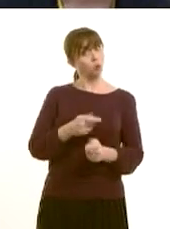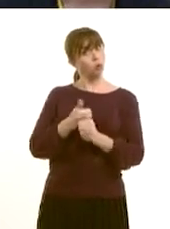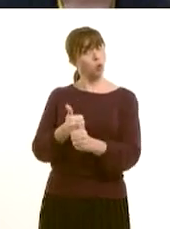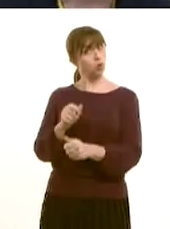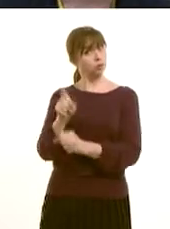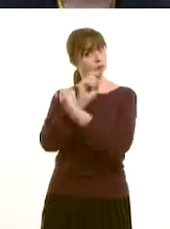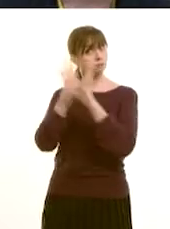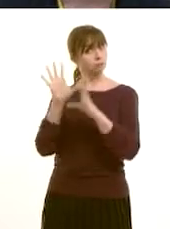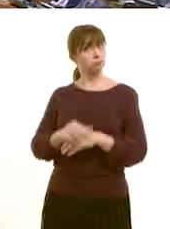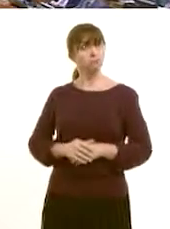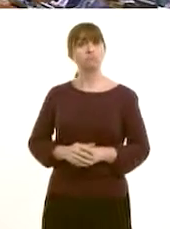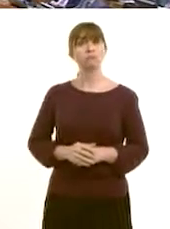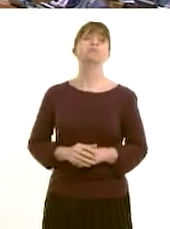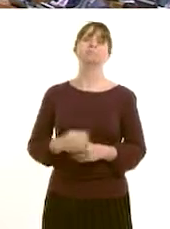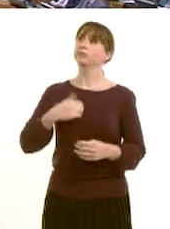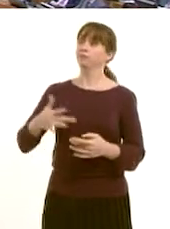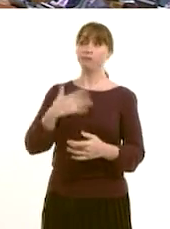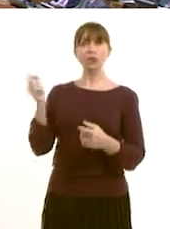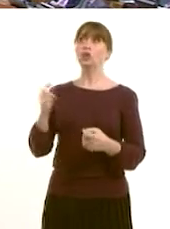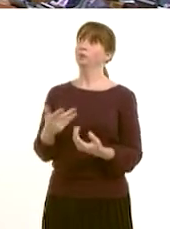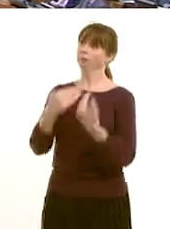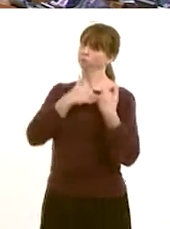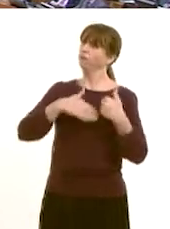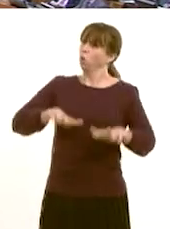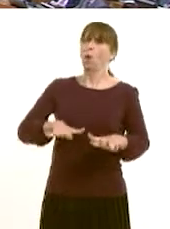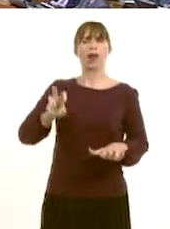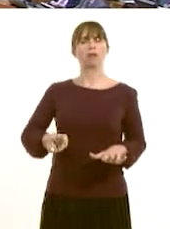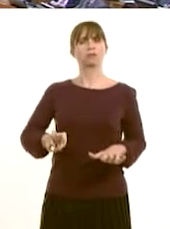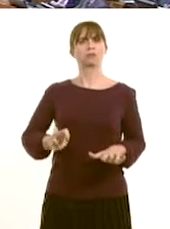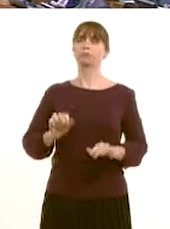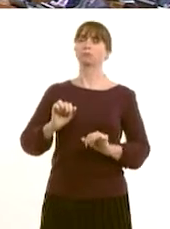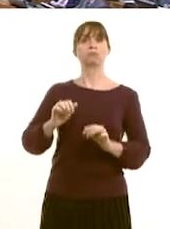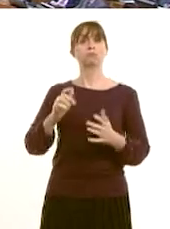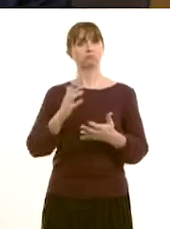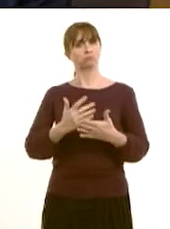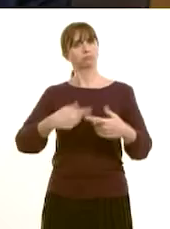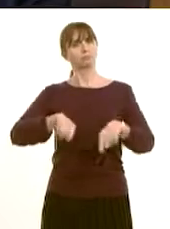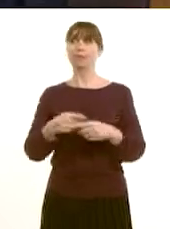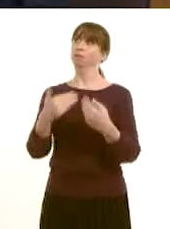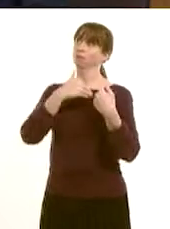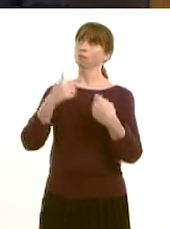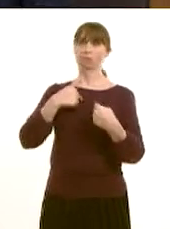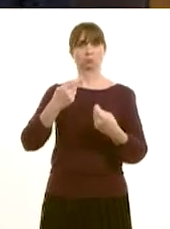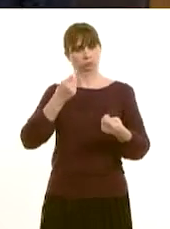Carwyn Jones: I believe that these powers should be devolved to the people of Wales. Itís a matter then for this institution to decide where those powers should go, in the